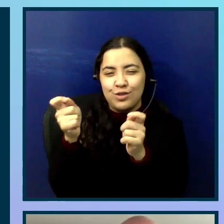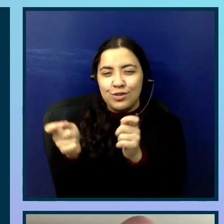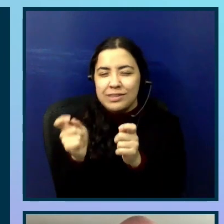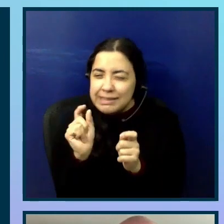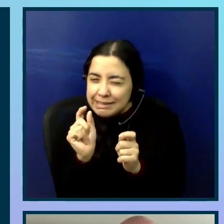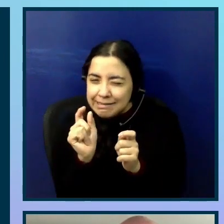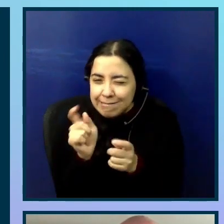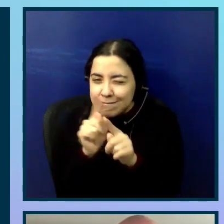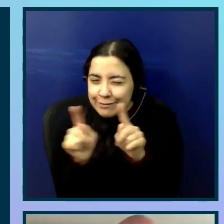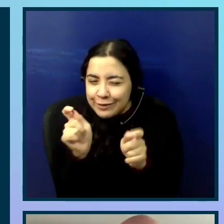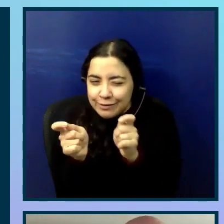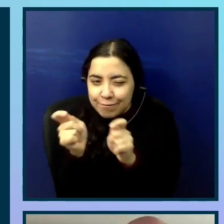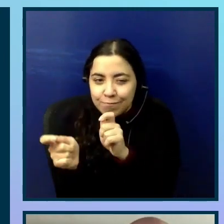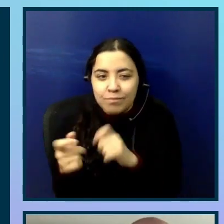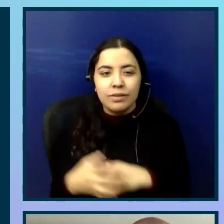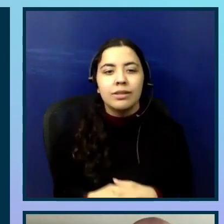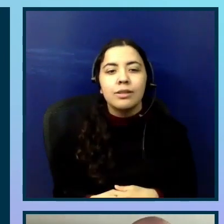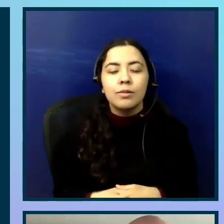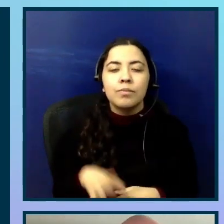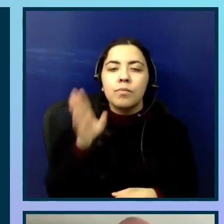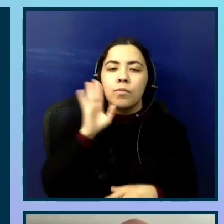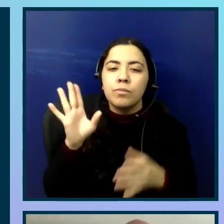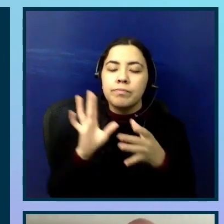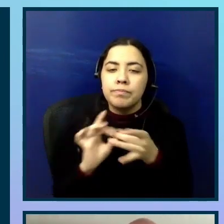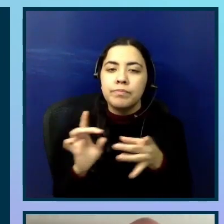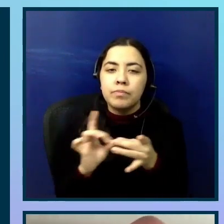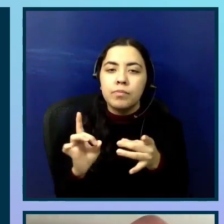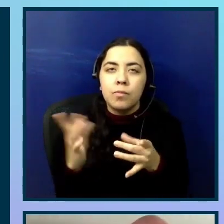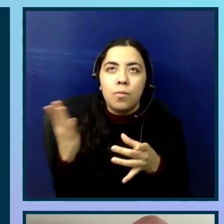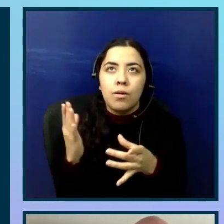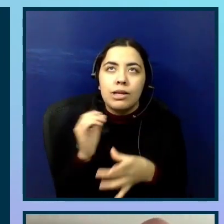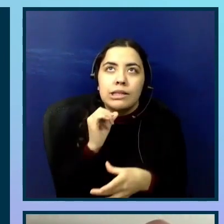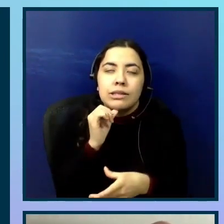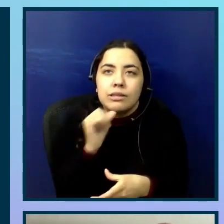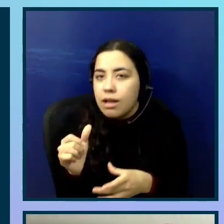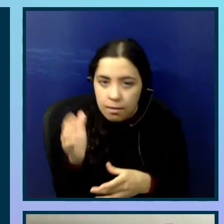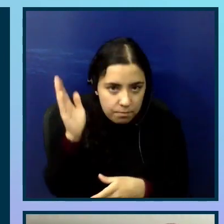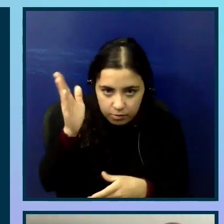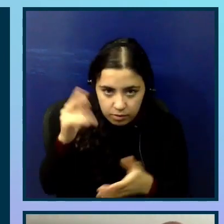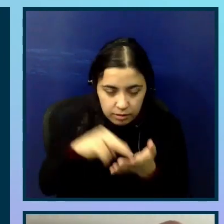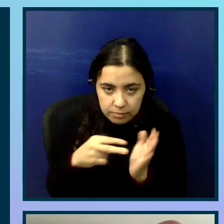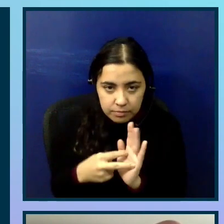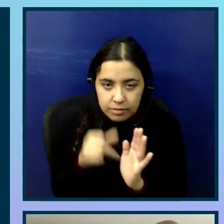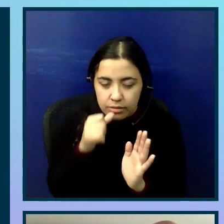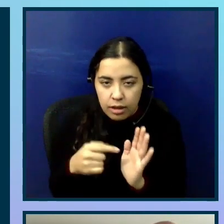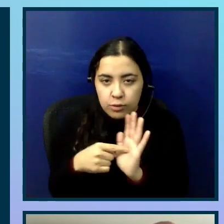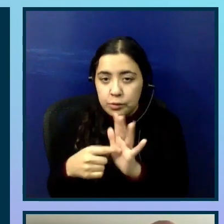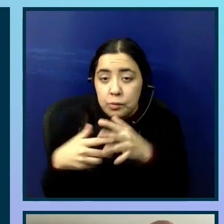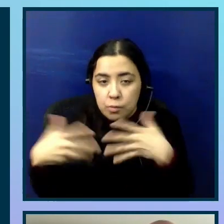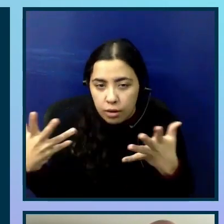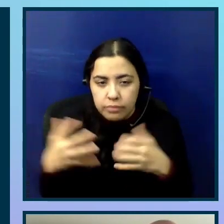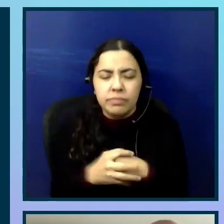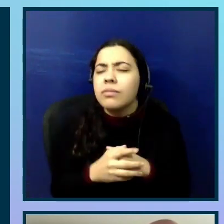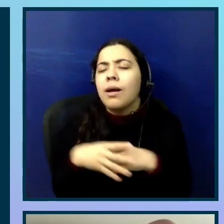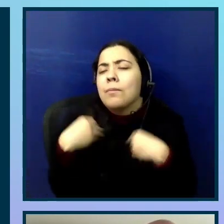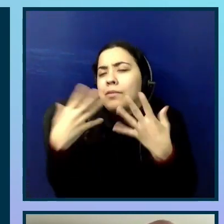And I'll first tell you a little about what it's not. So this is making definition. This is not about what I like